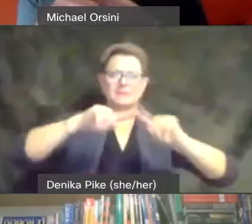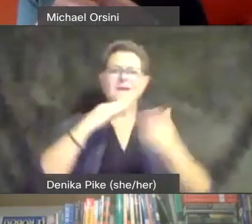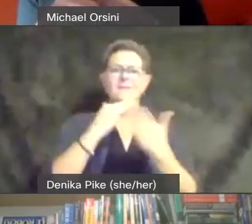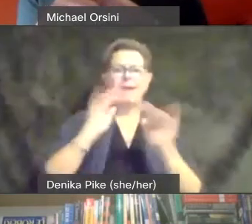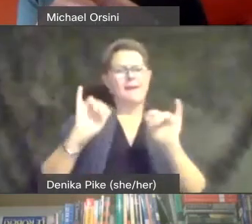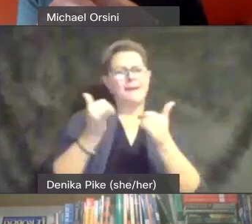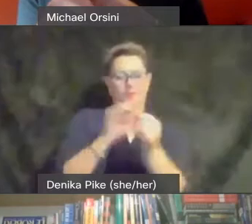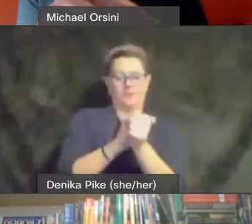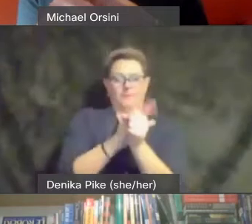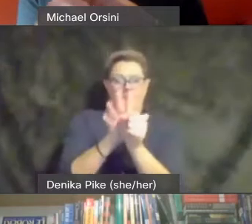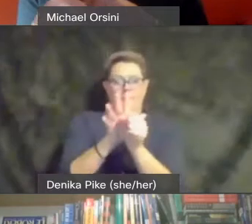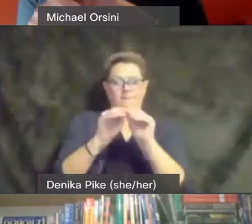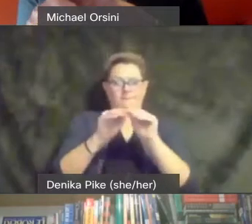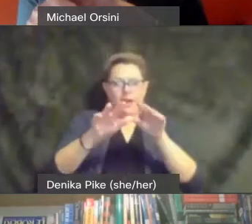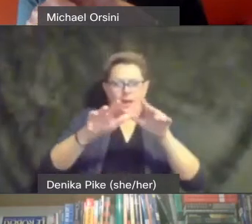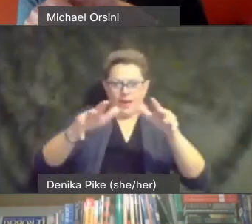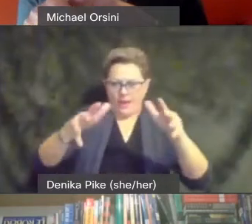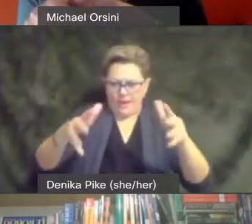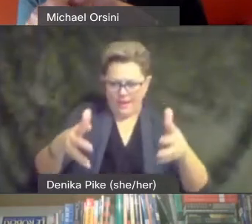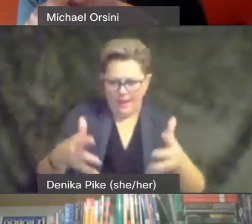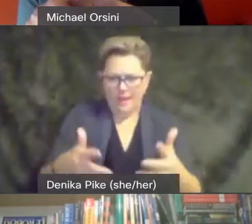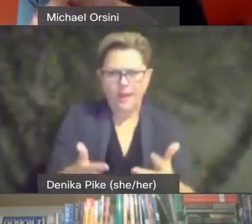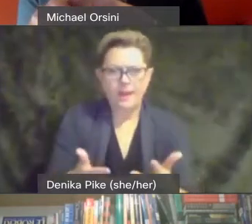In terms of its impacts on the rural.